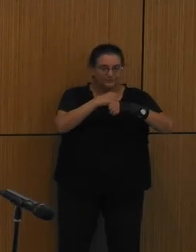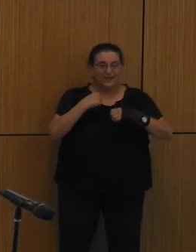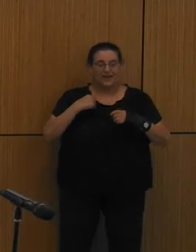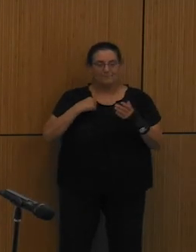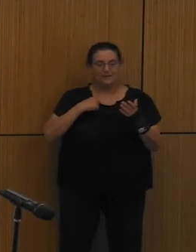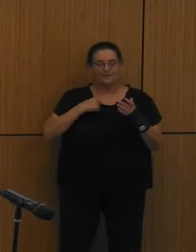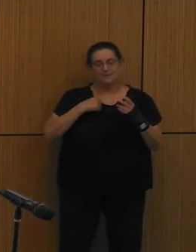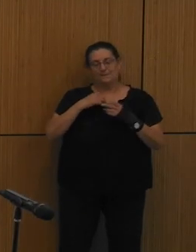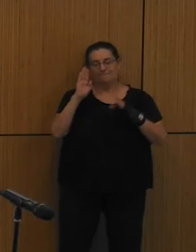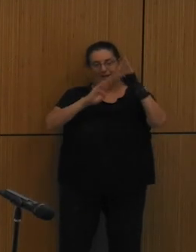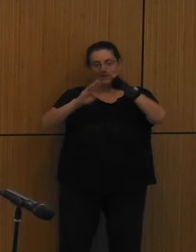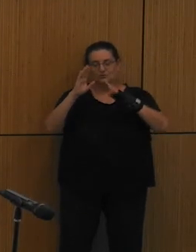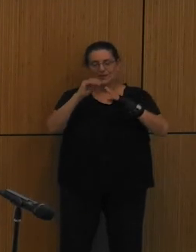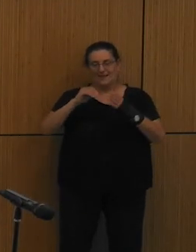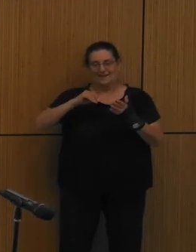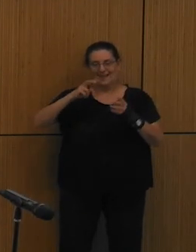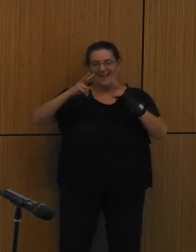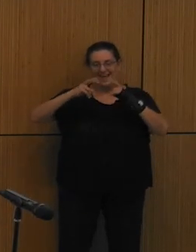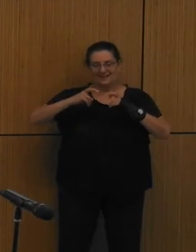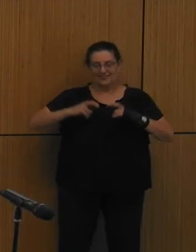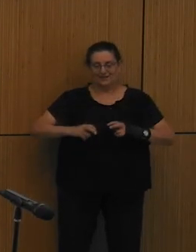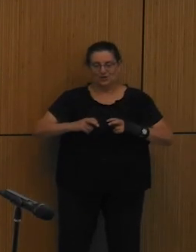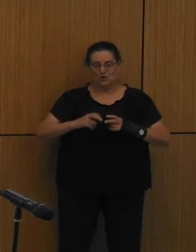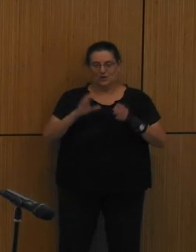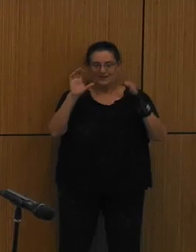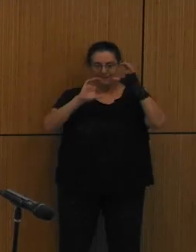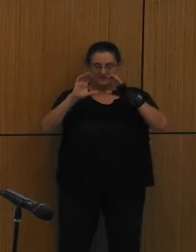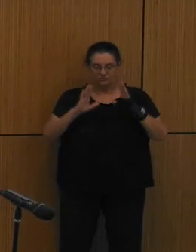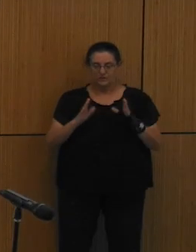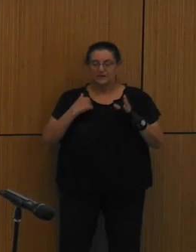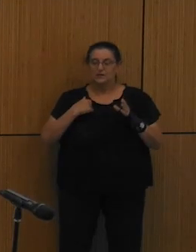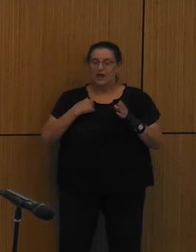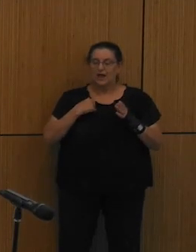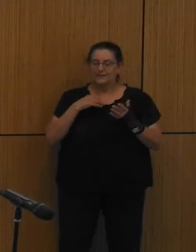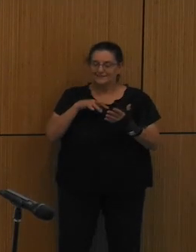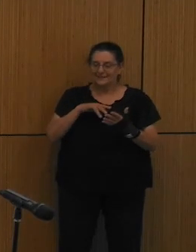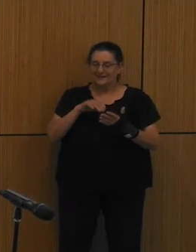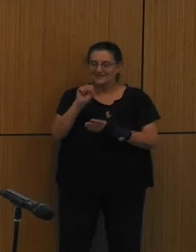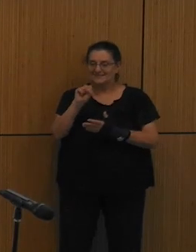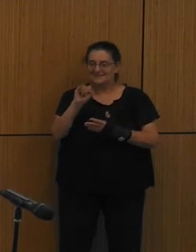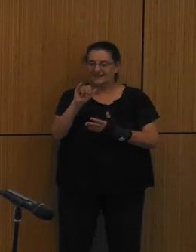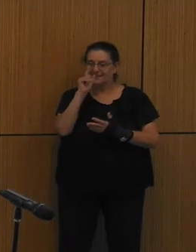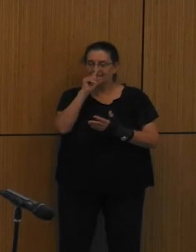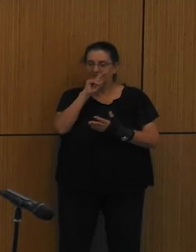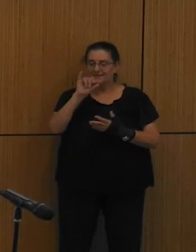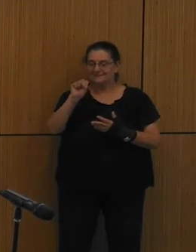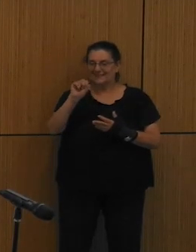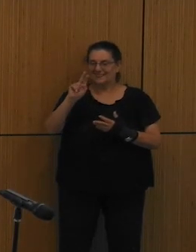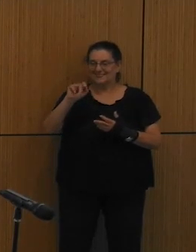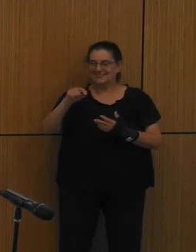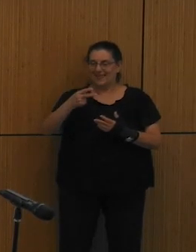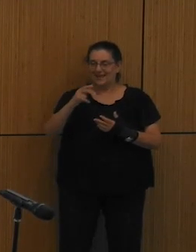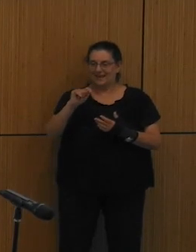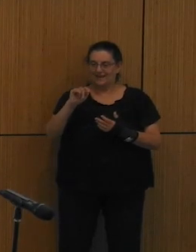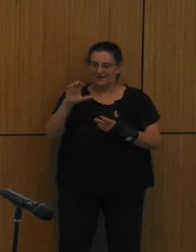My, research interest is in studying synthetic chemicals. That we create once we're done with them.